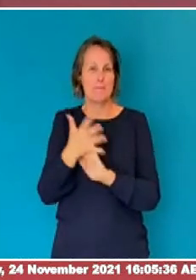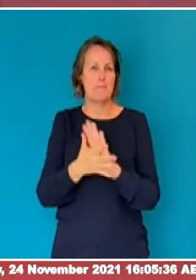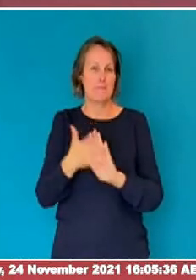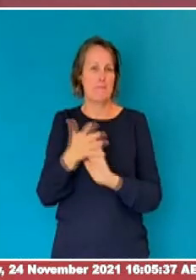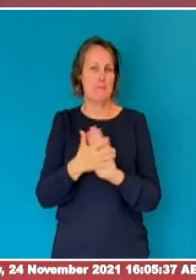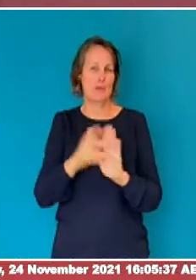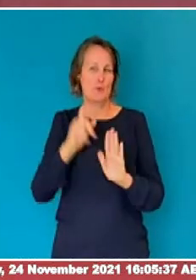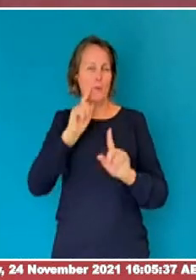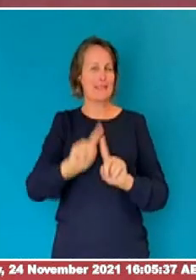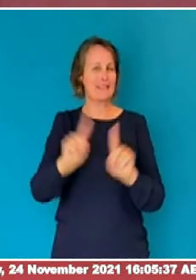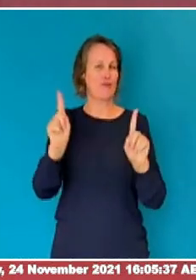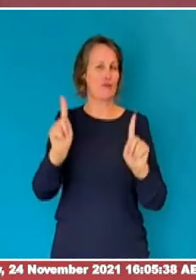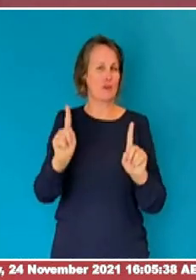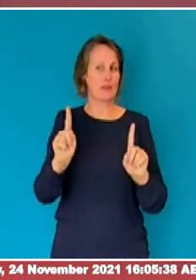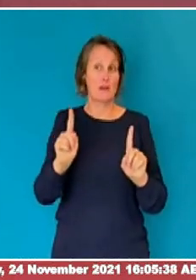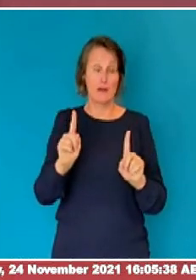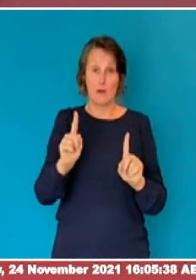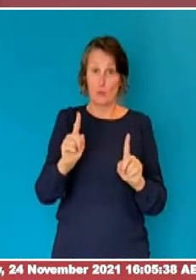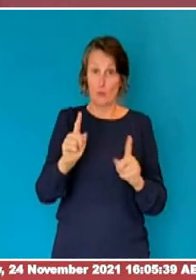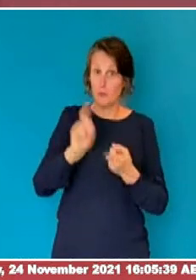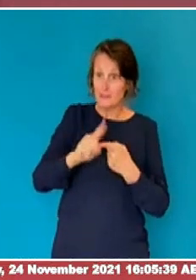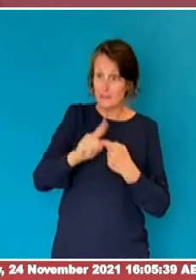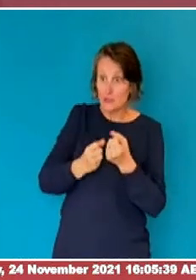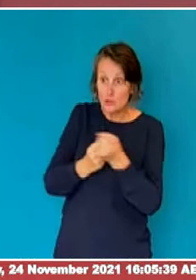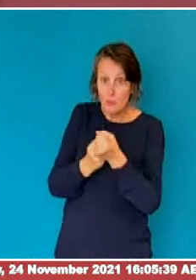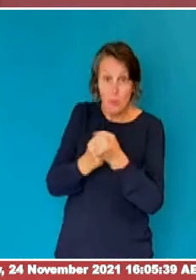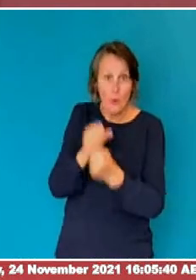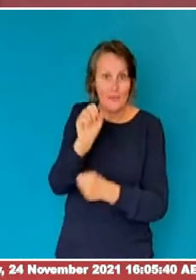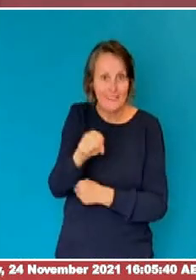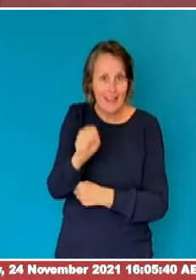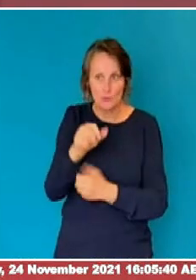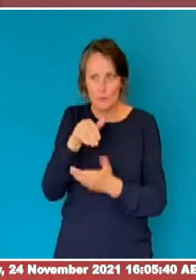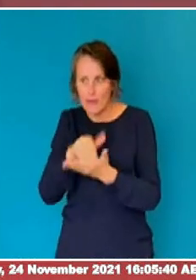It's not that we deal with people in helping people get back to work with the